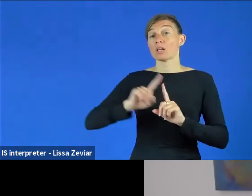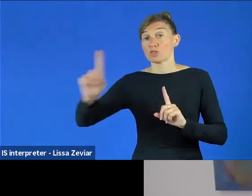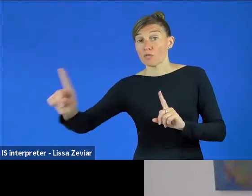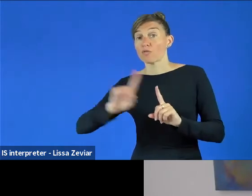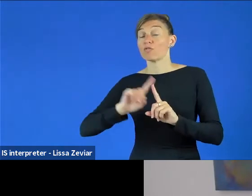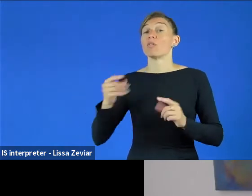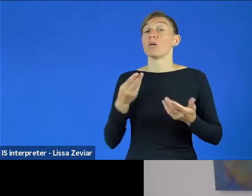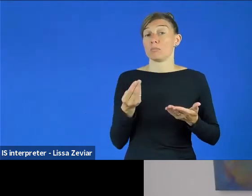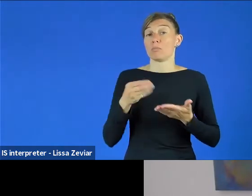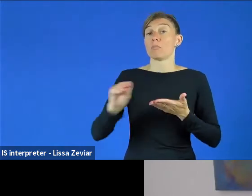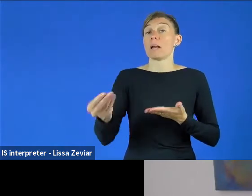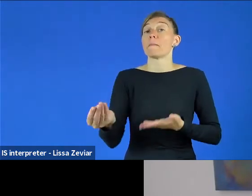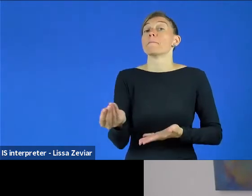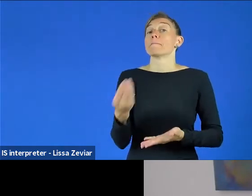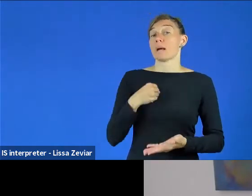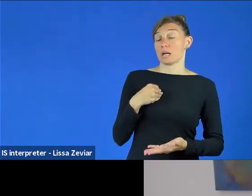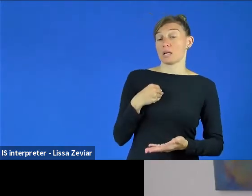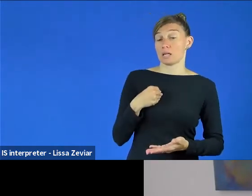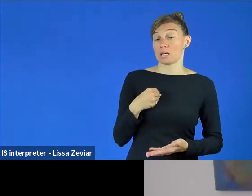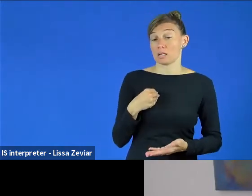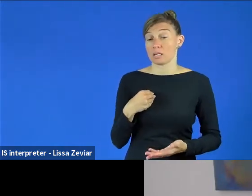And now the connection expenses of our expert.